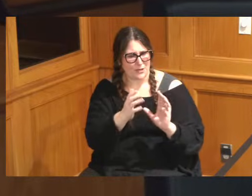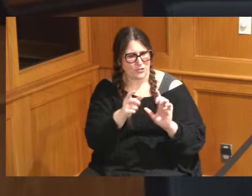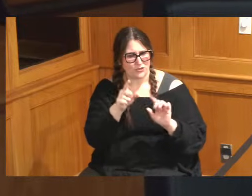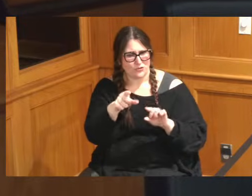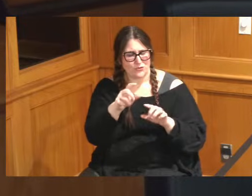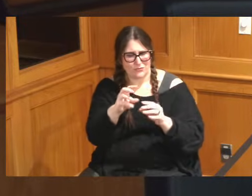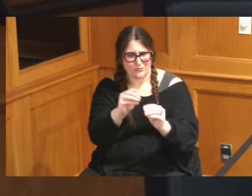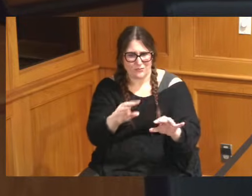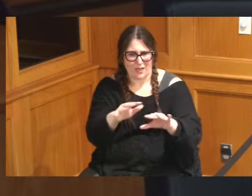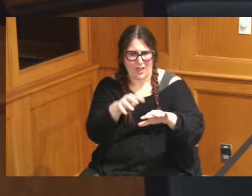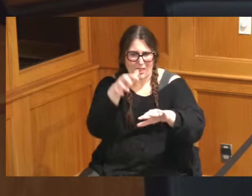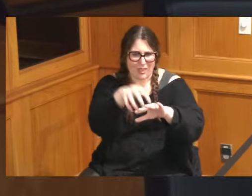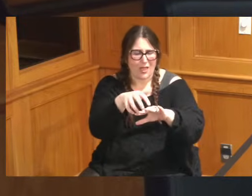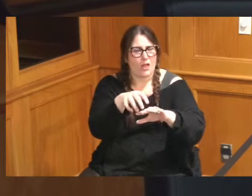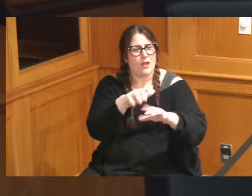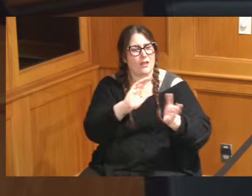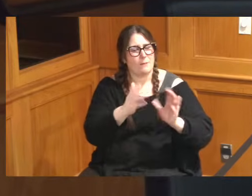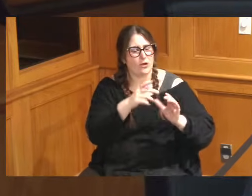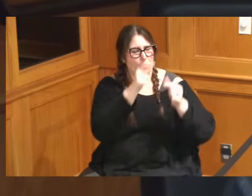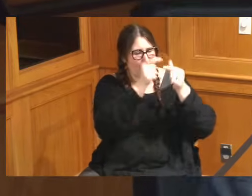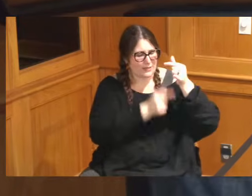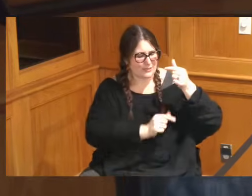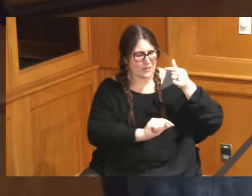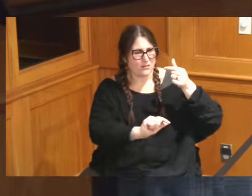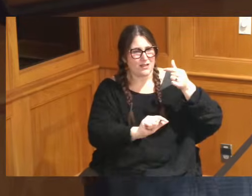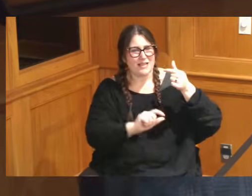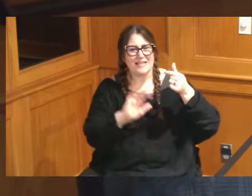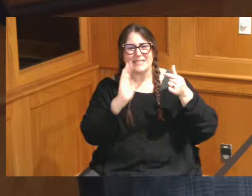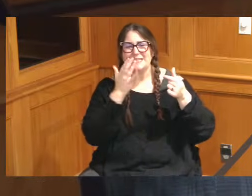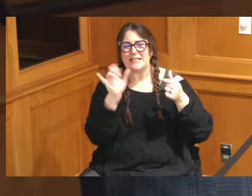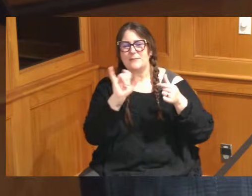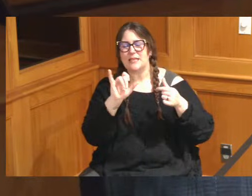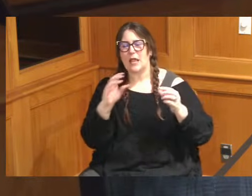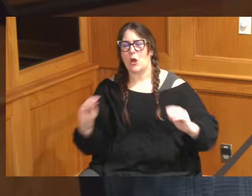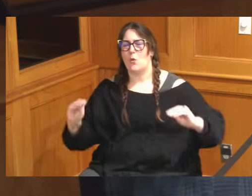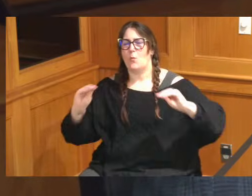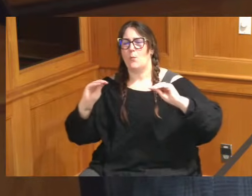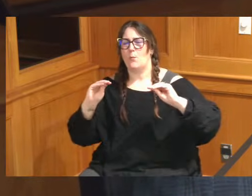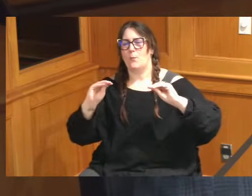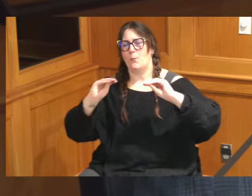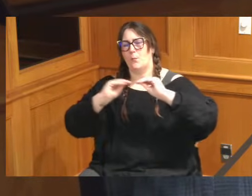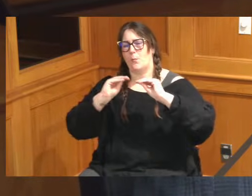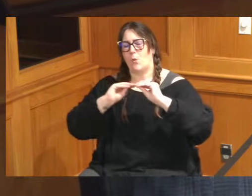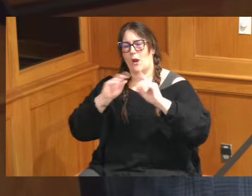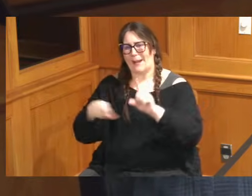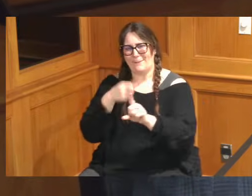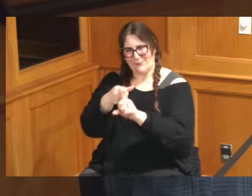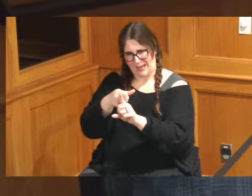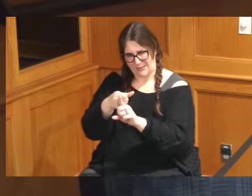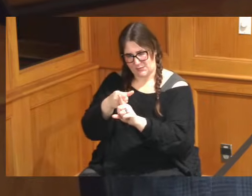That's I just feel like maybe a bigger bang for the buck if you if you will. And so I yeah, I'm